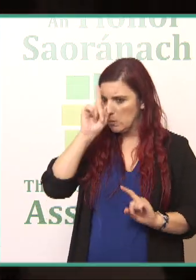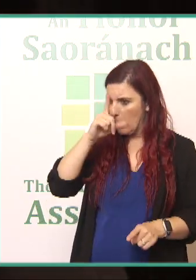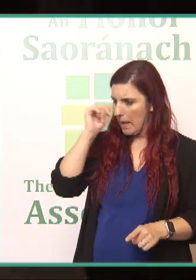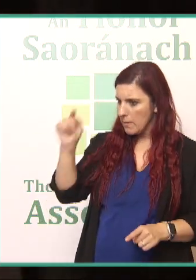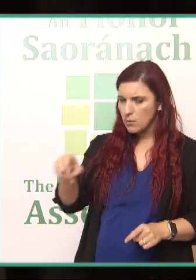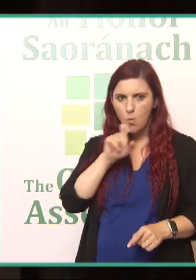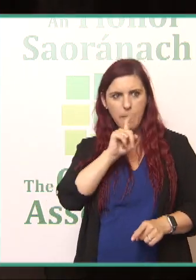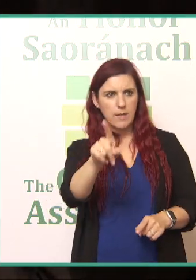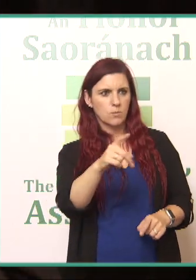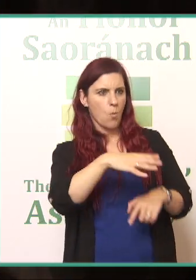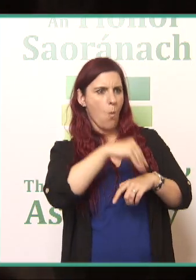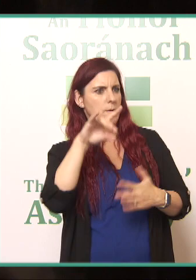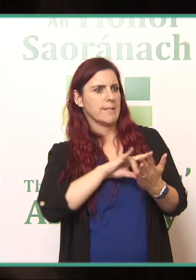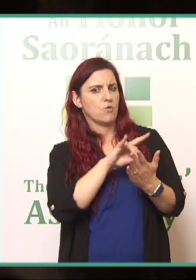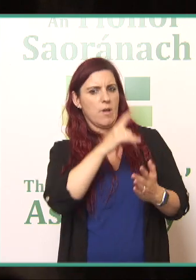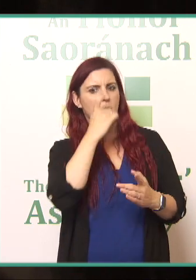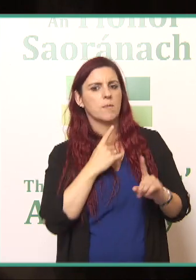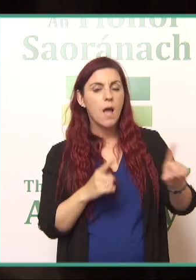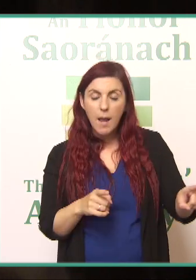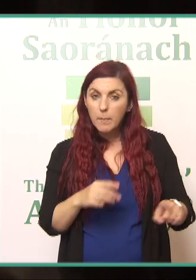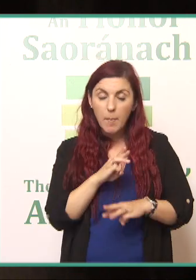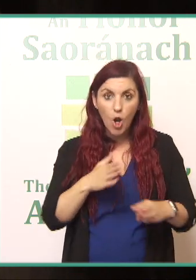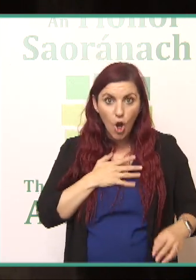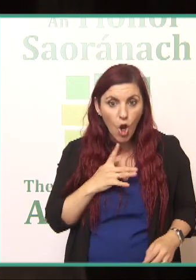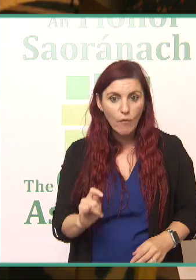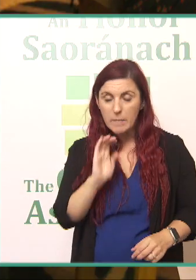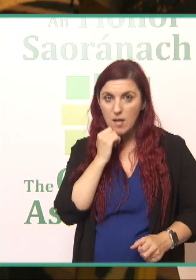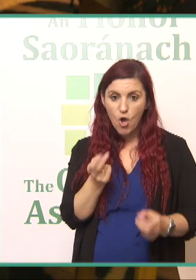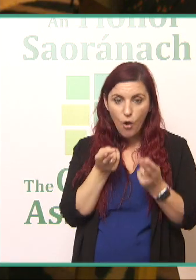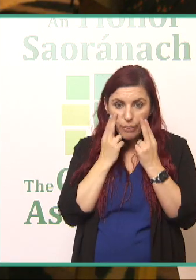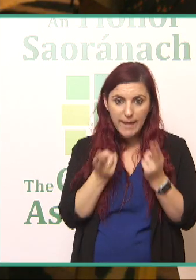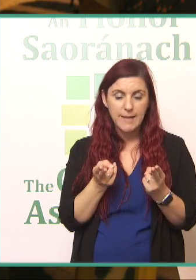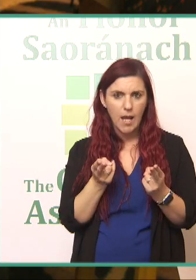and the public love it because it's authentic but the empowerment for the farmer is phenomenal